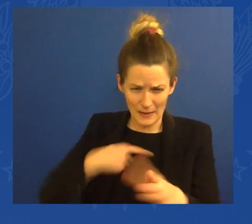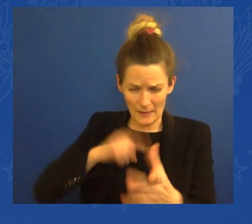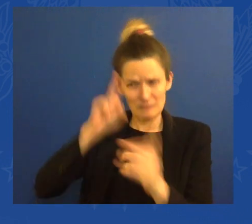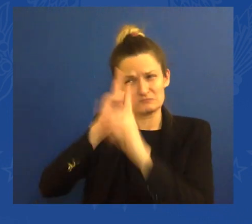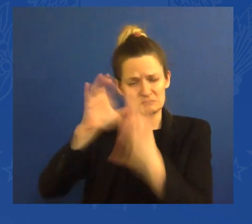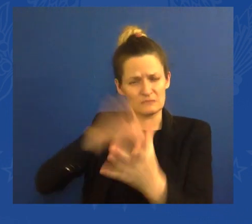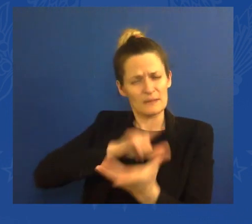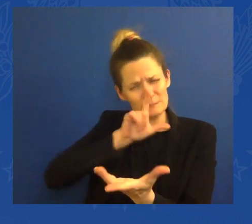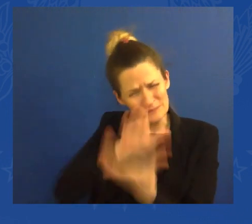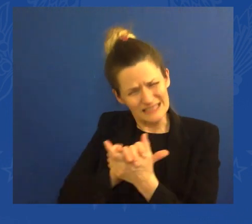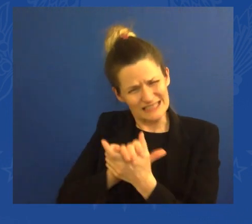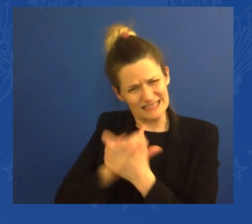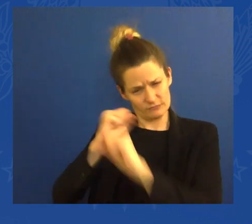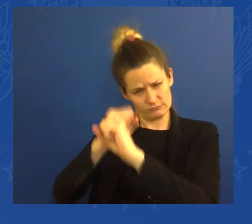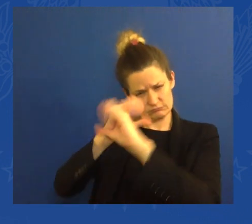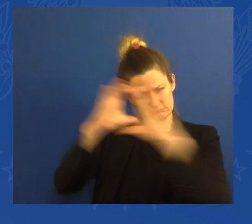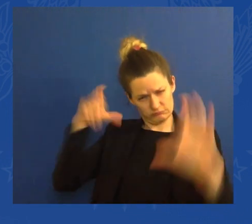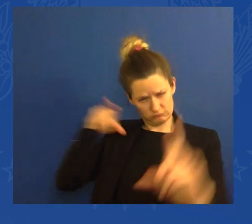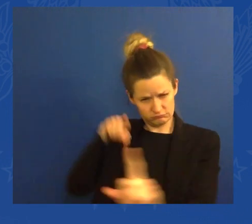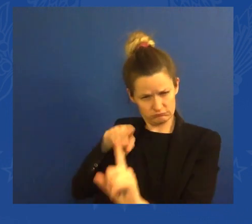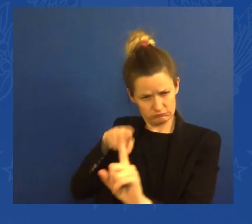and secure the funding they need to finally get this done --